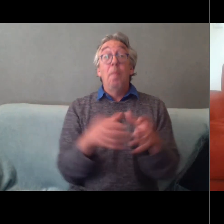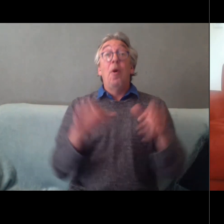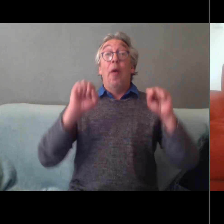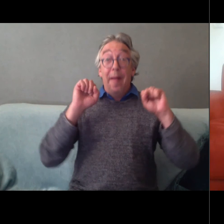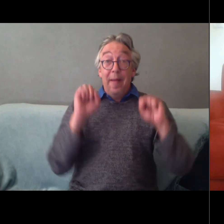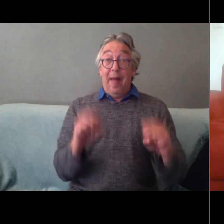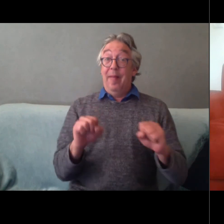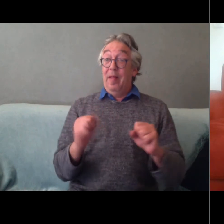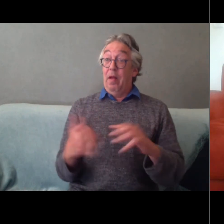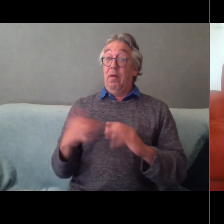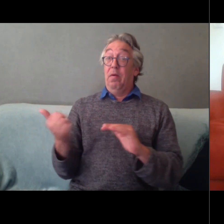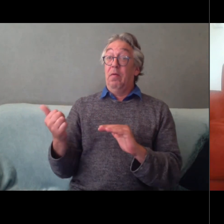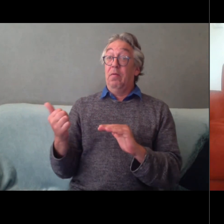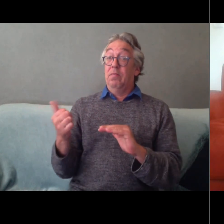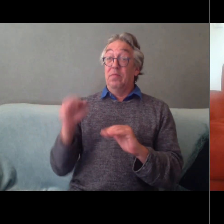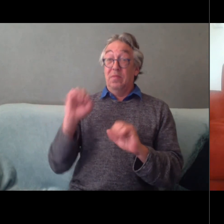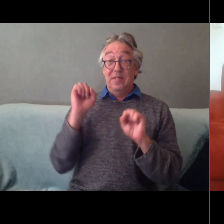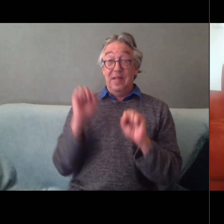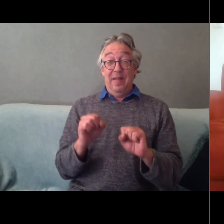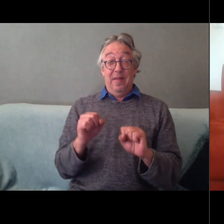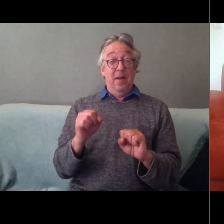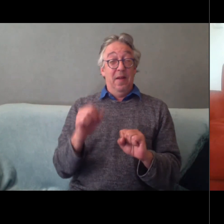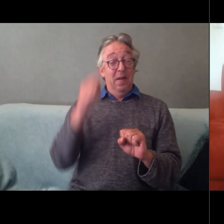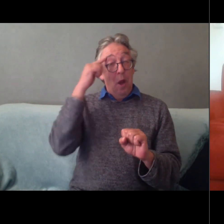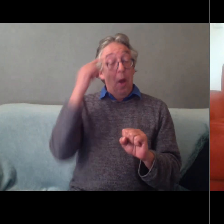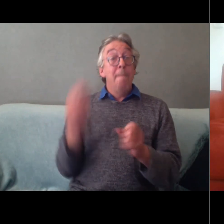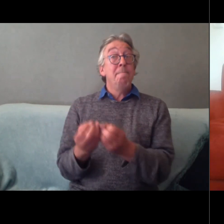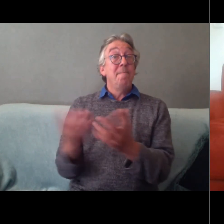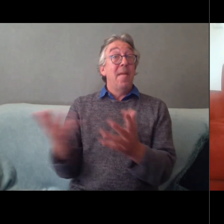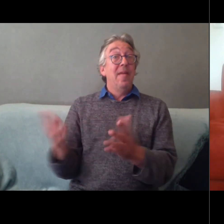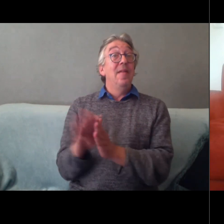Keep in mind most developing countries are not given the opportunities